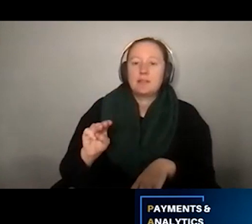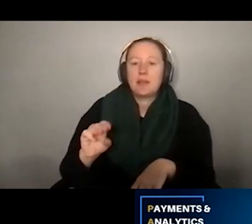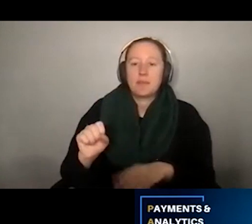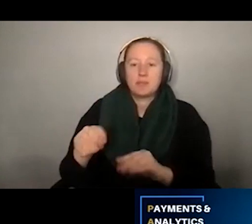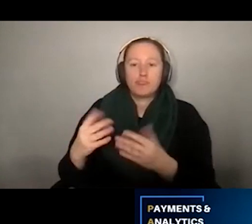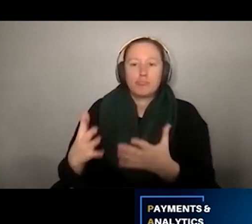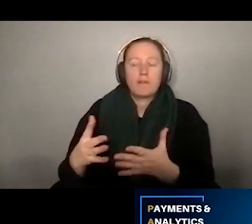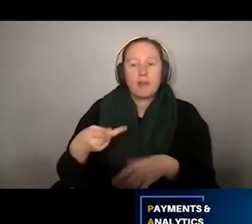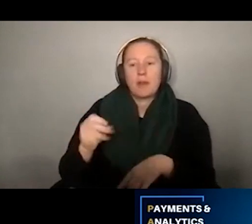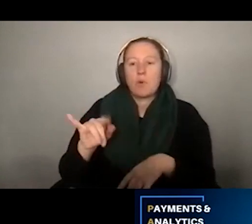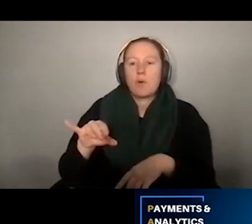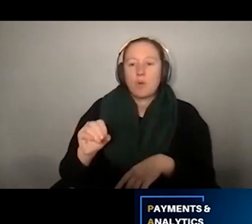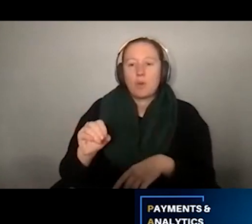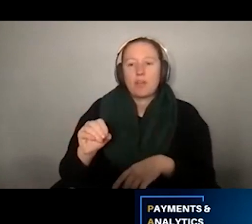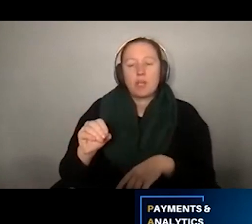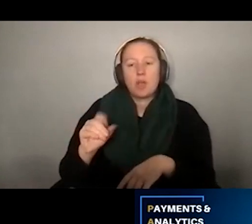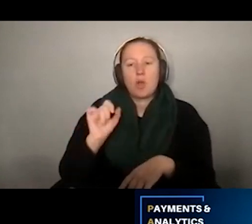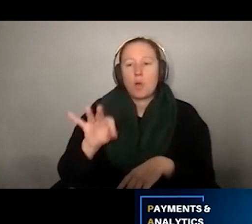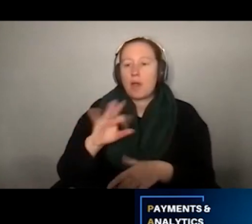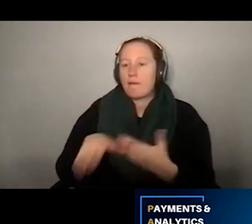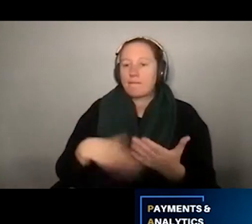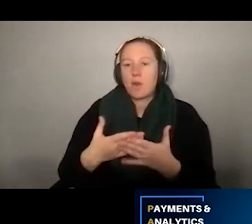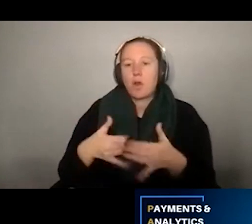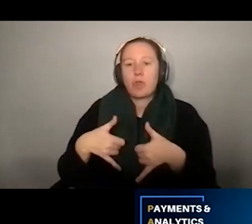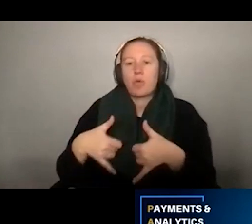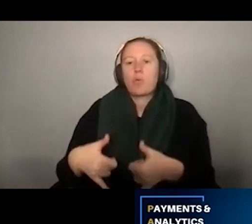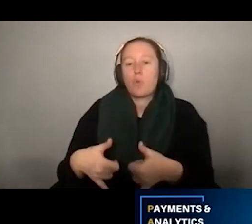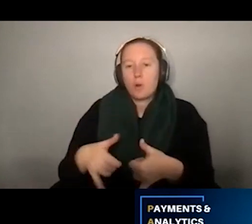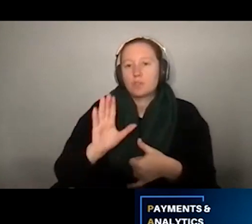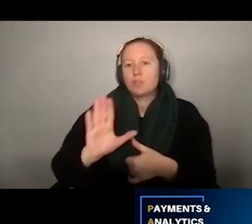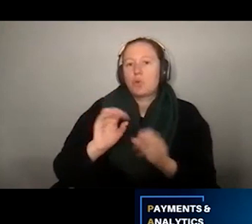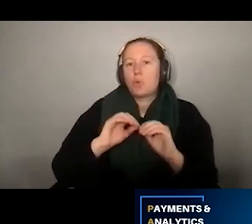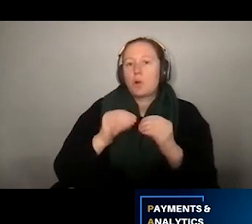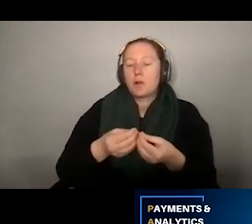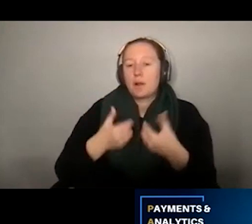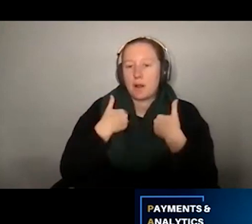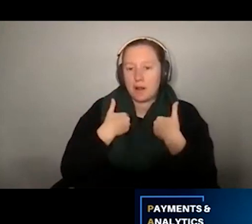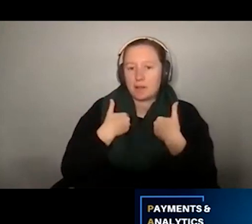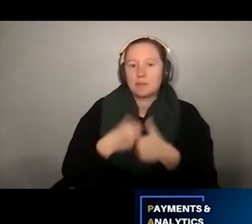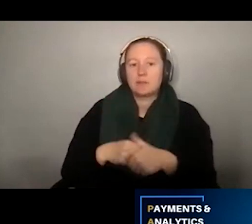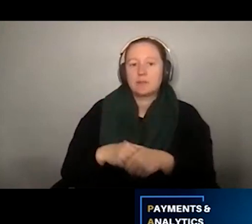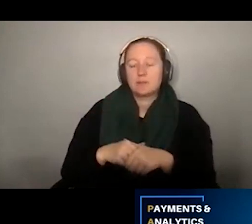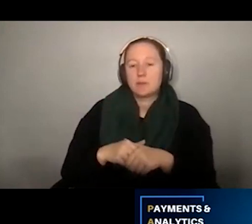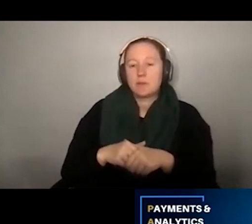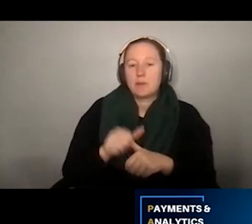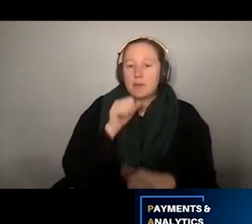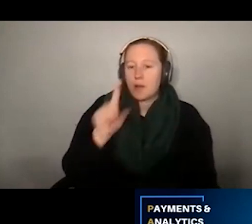a portfolio view of all the awards your organization has. Not only would that PI,